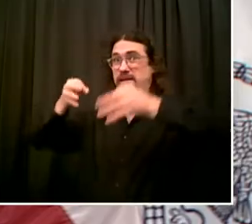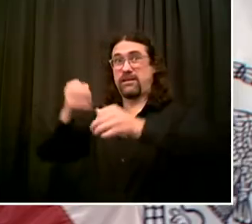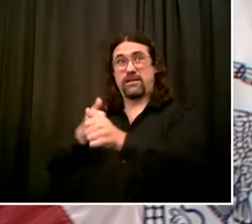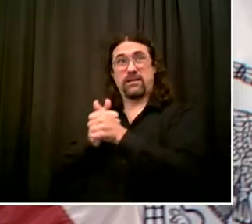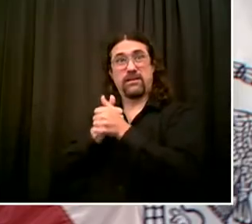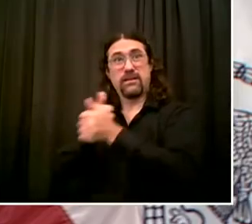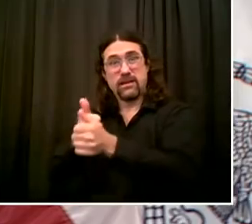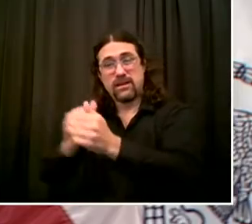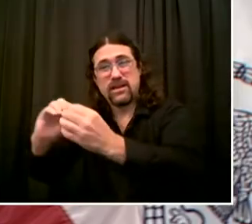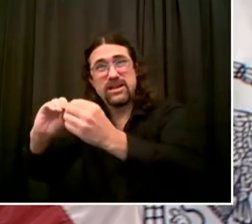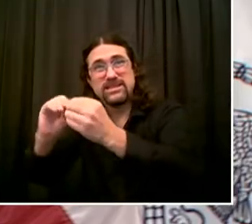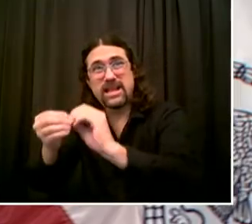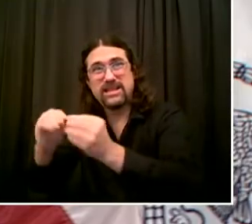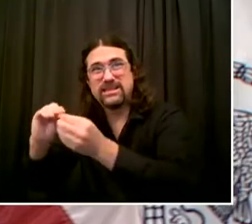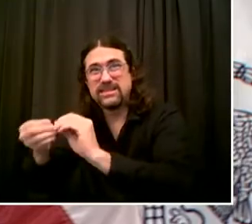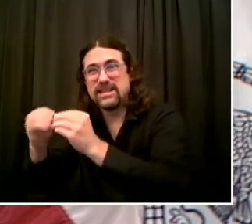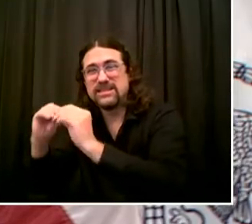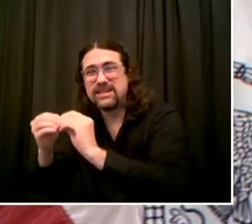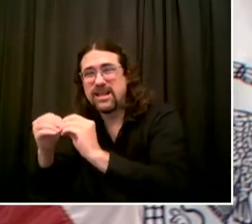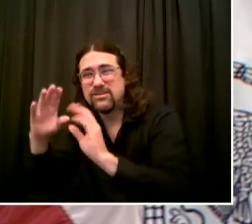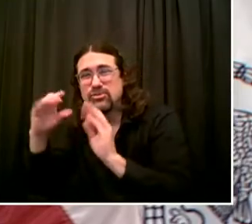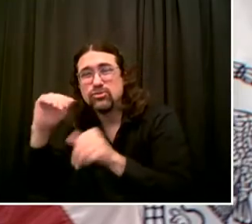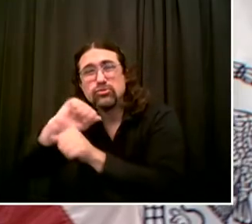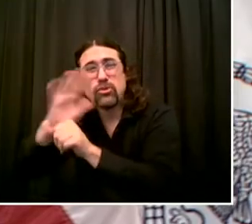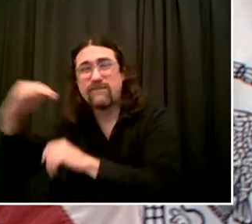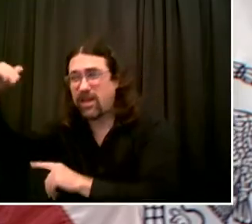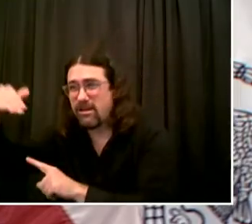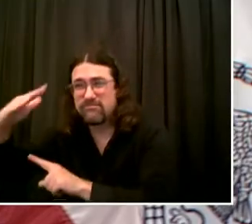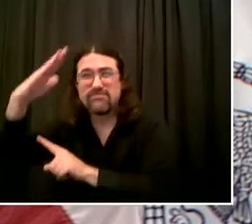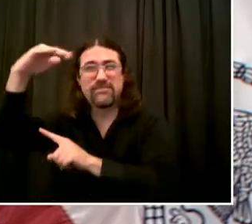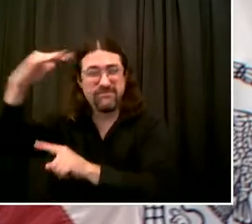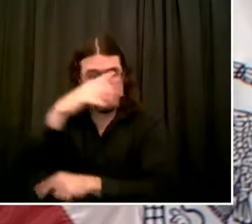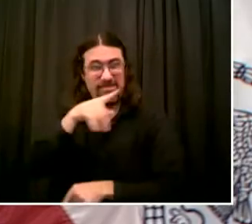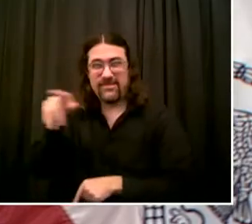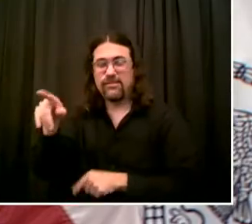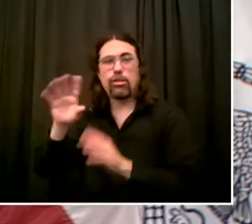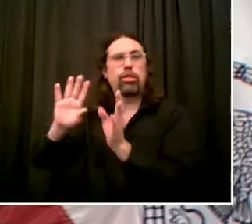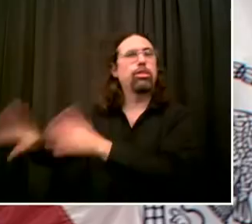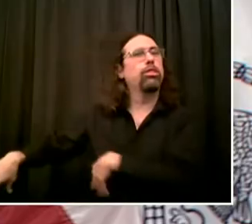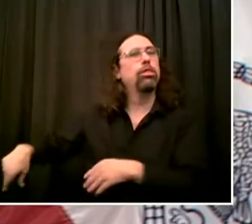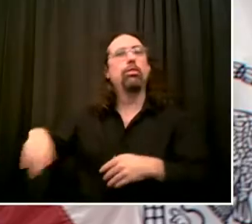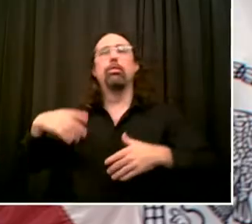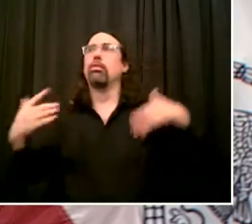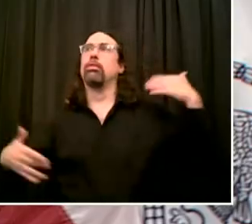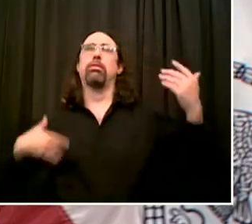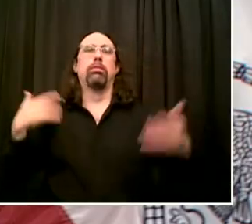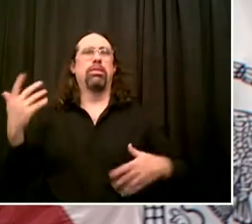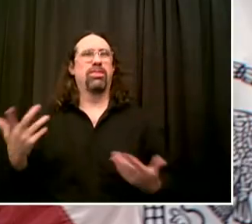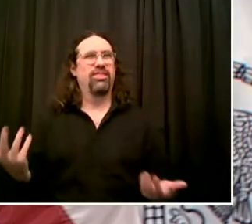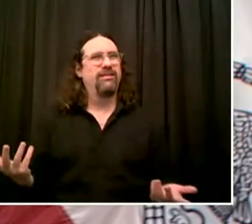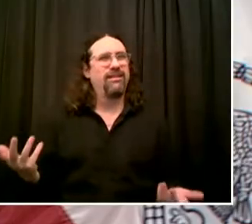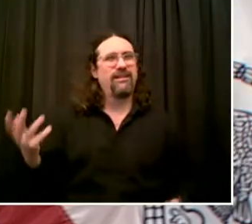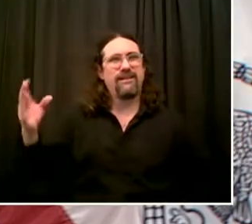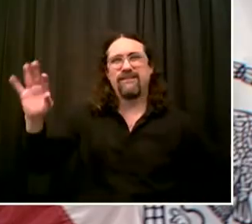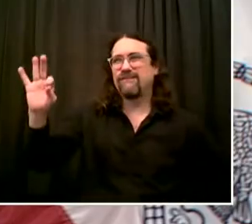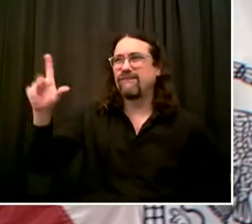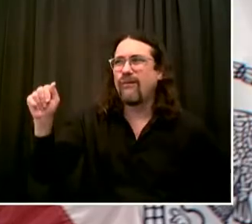EISEING N TEXAS AND CALIFORNIA IN FRILODA ARE SIPLPNGI BACKWARDS. WE SEE A LOT OF